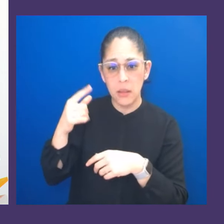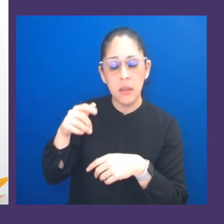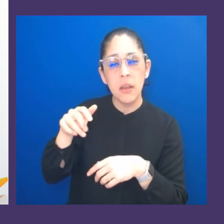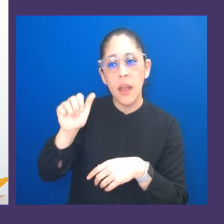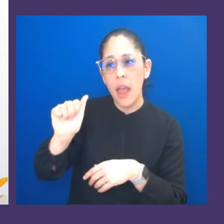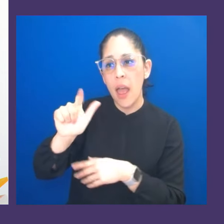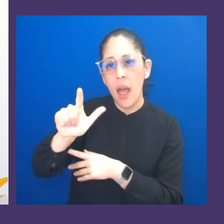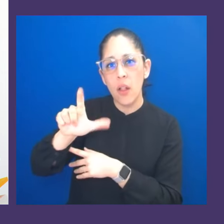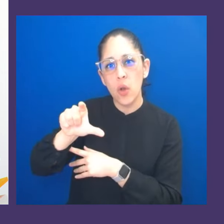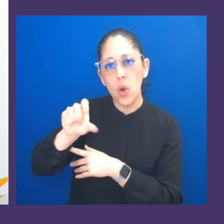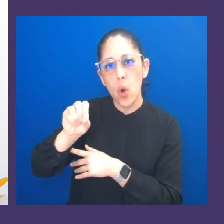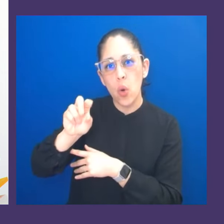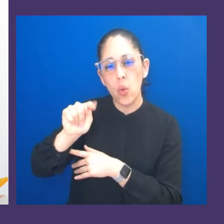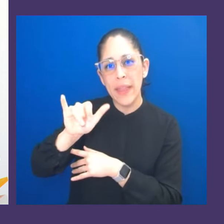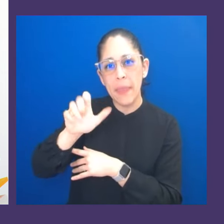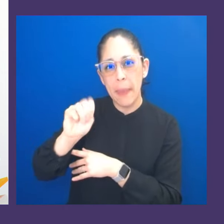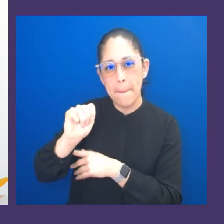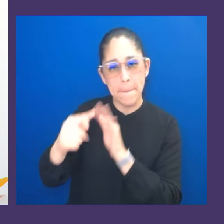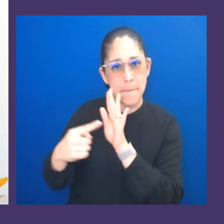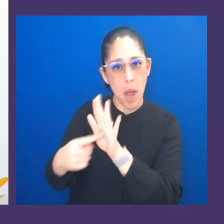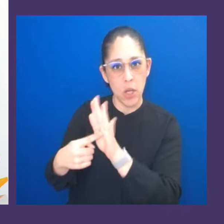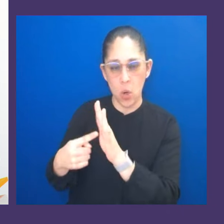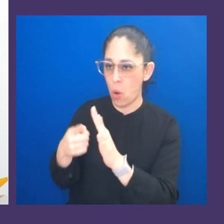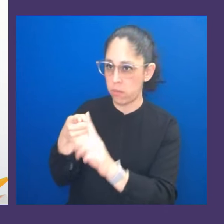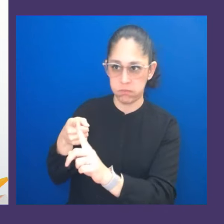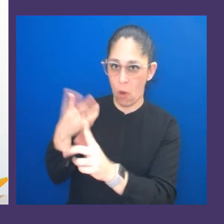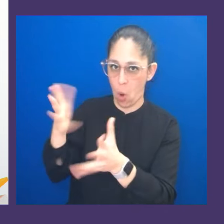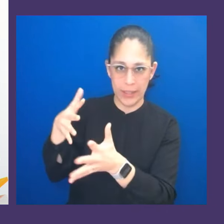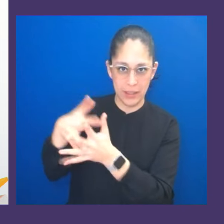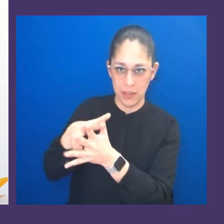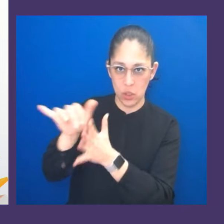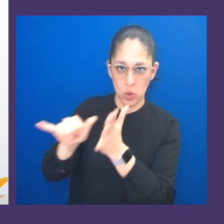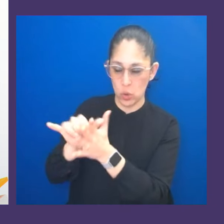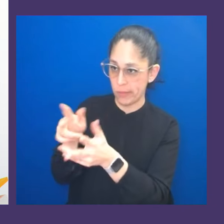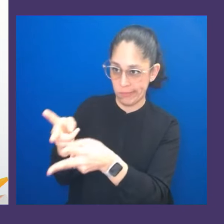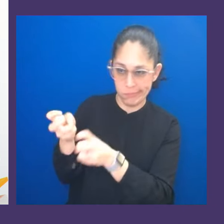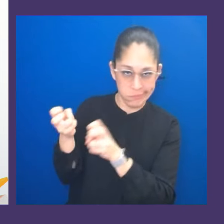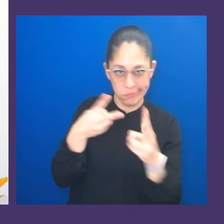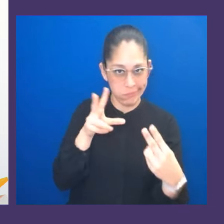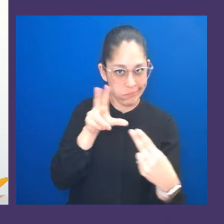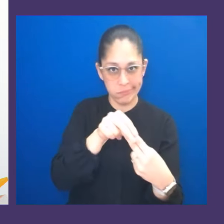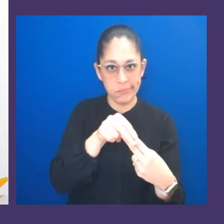so AI knows what sort of descriptions and what sort of styles to write,